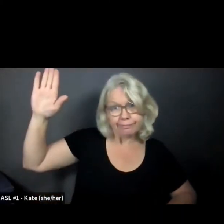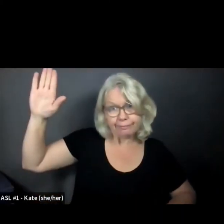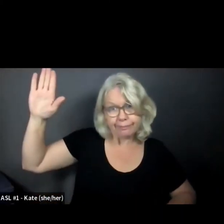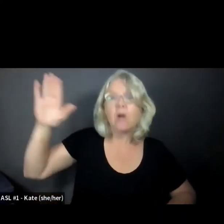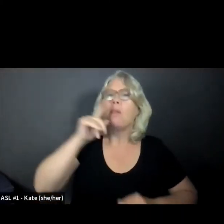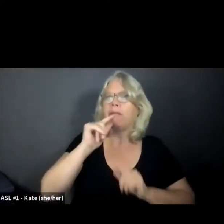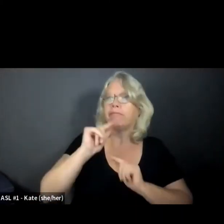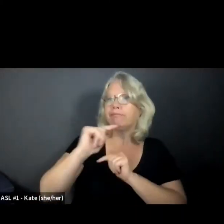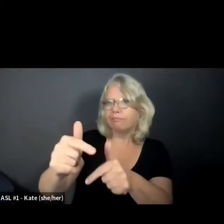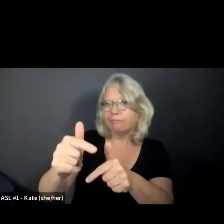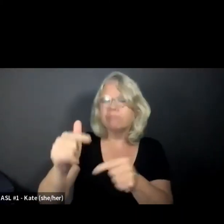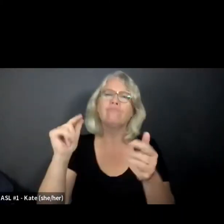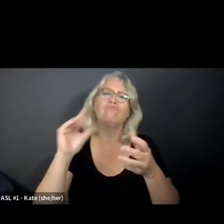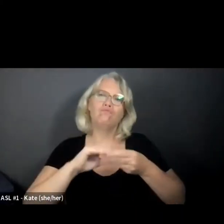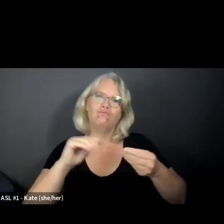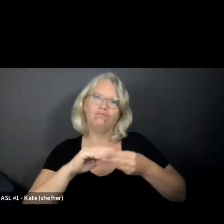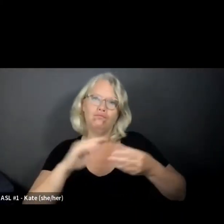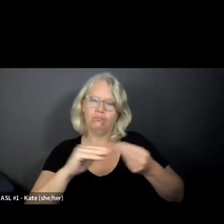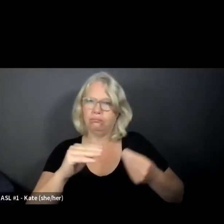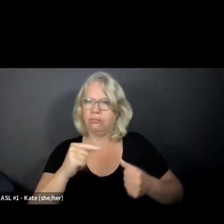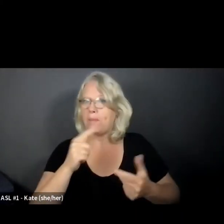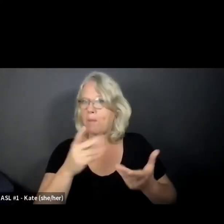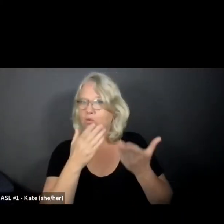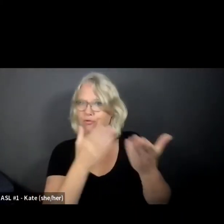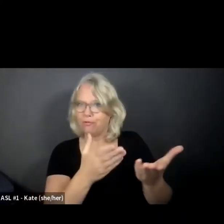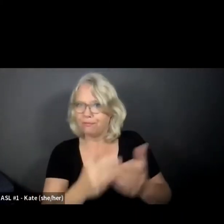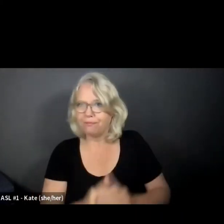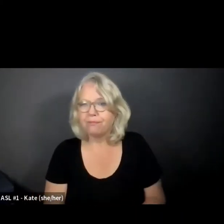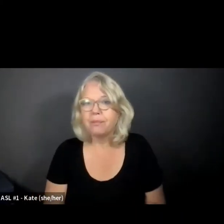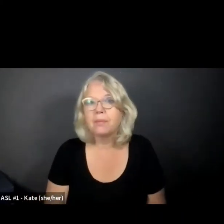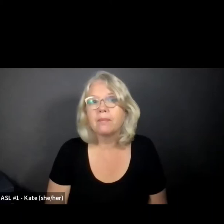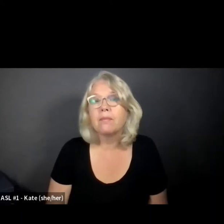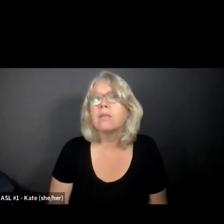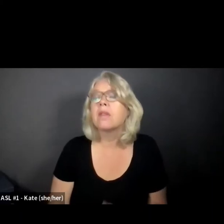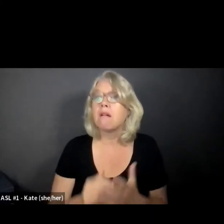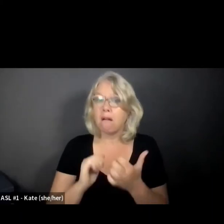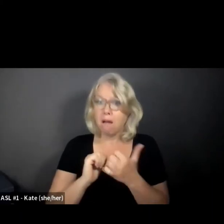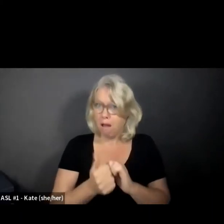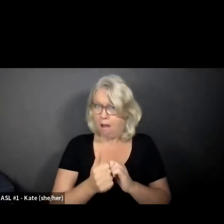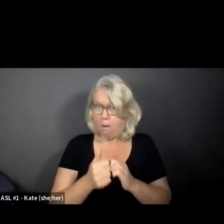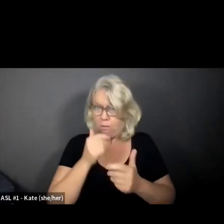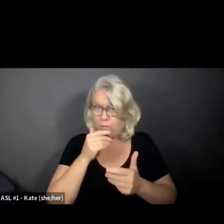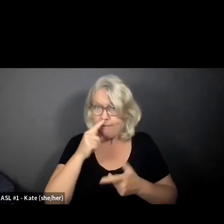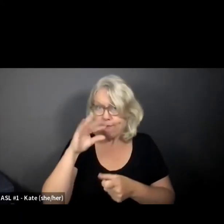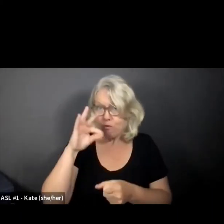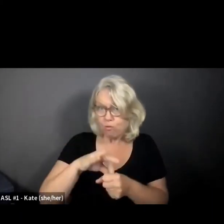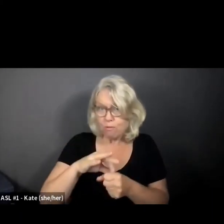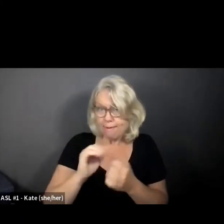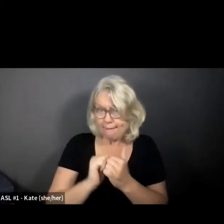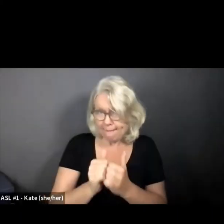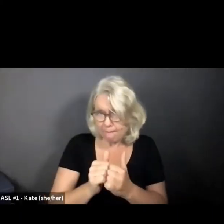FIRST THOSE ON ZOOM WILL VOTE.